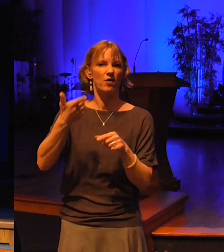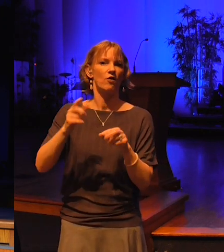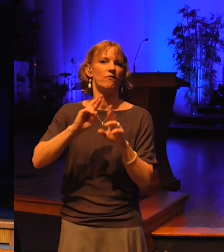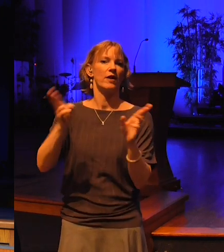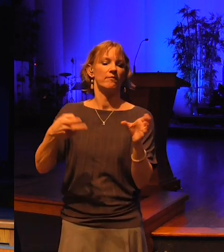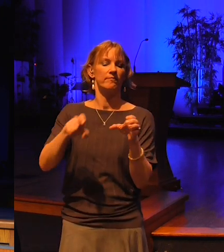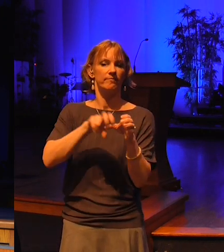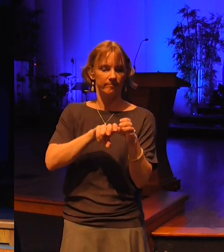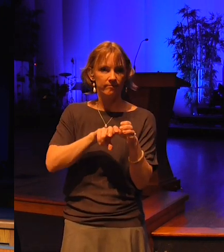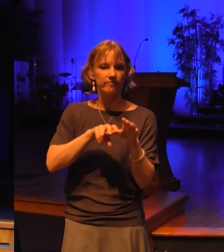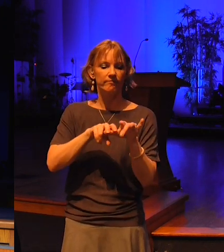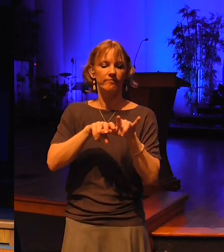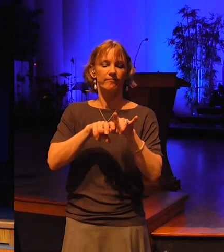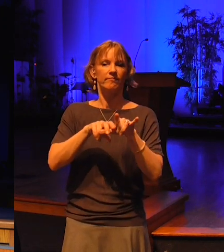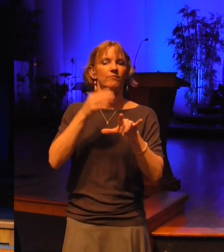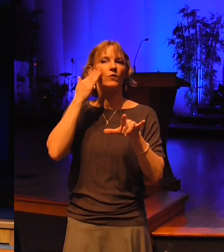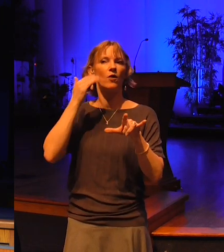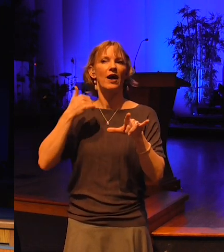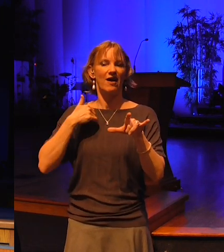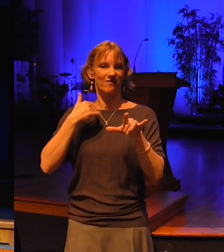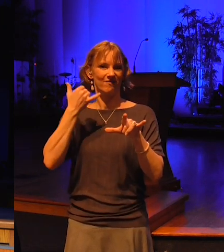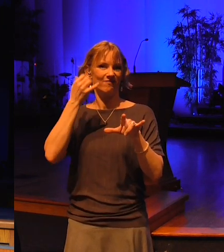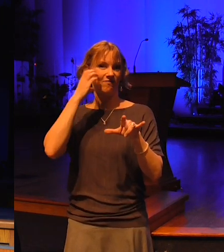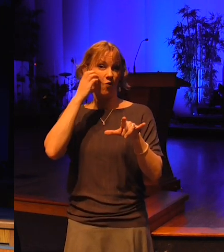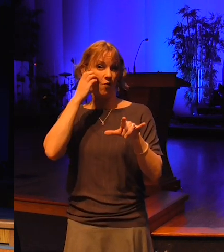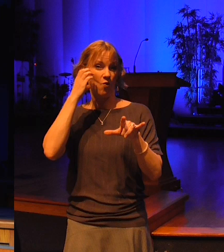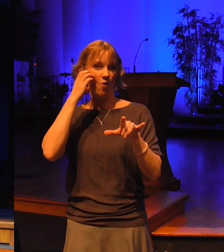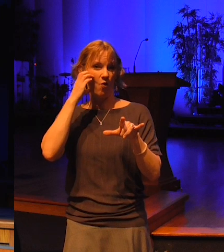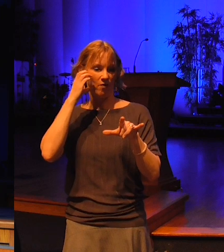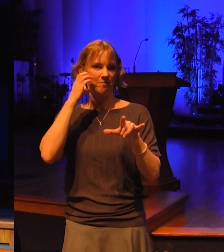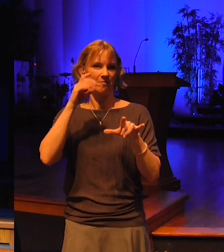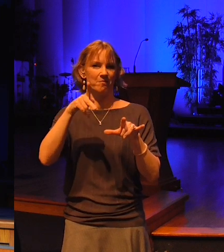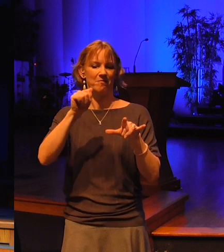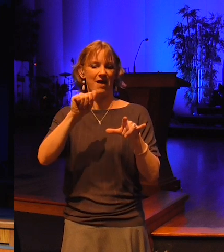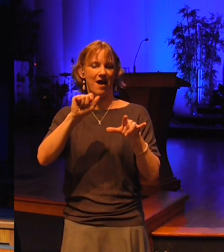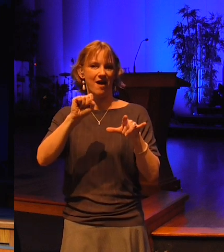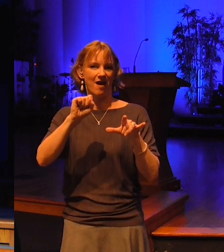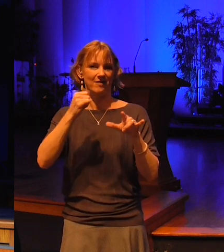have these boarding passes on our phones now and um I'm stewing I'm going through